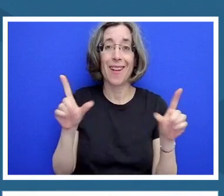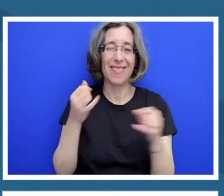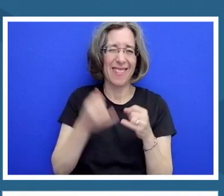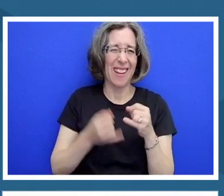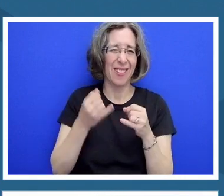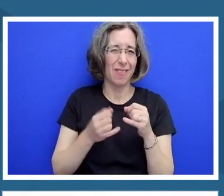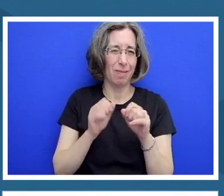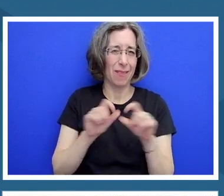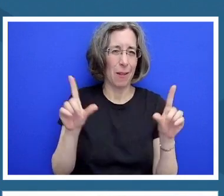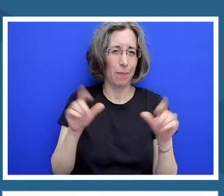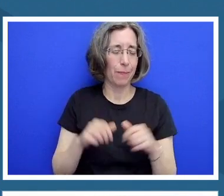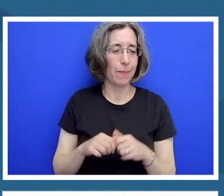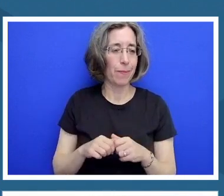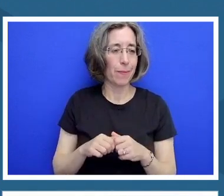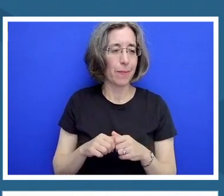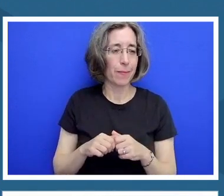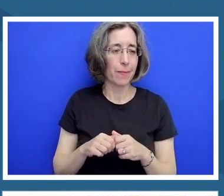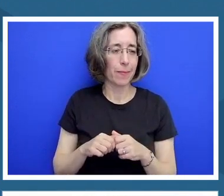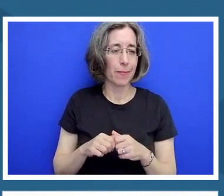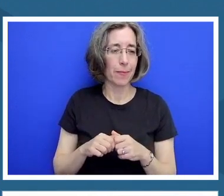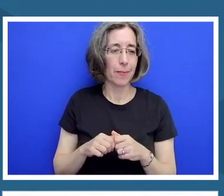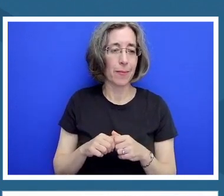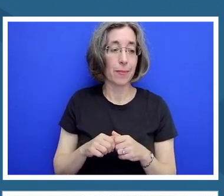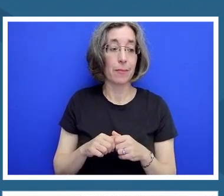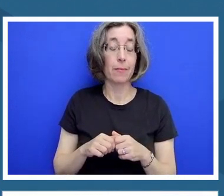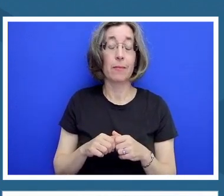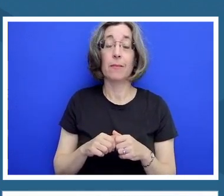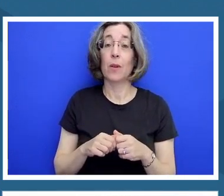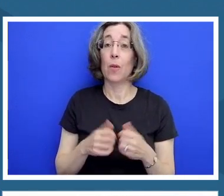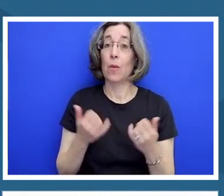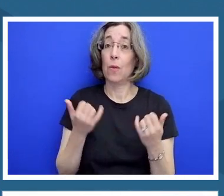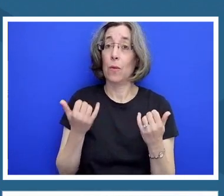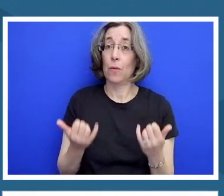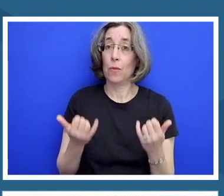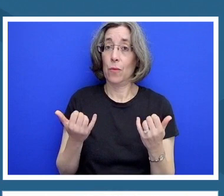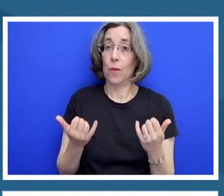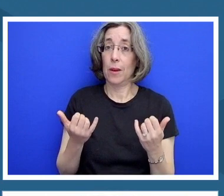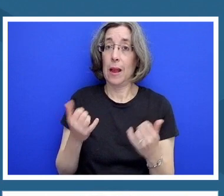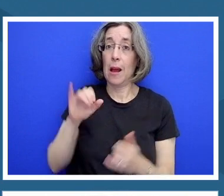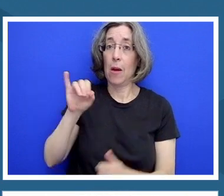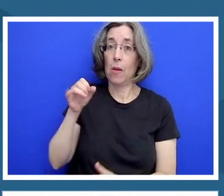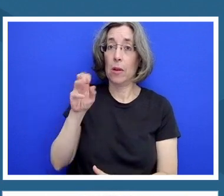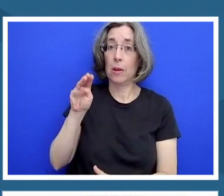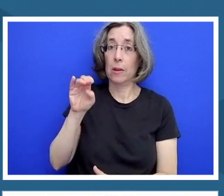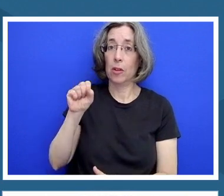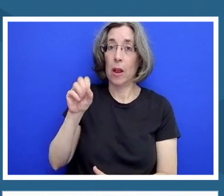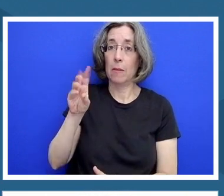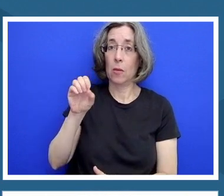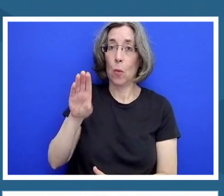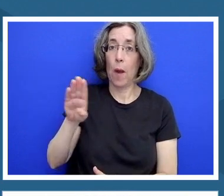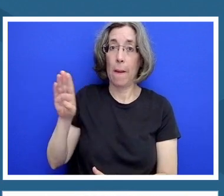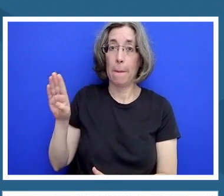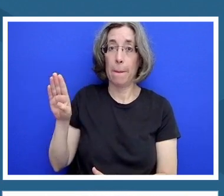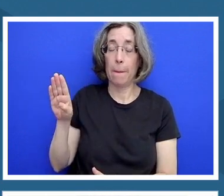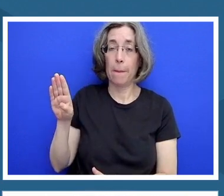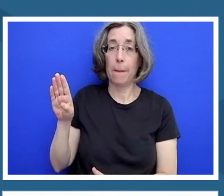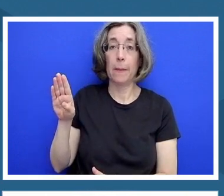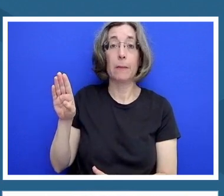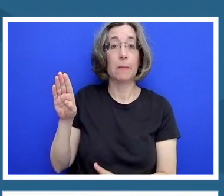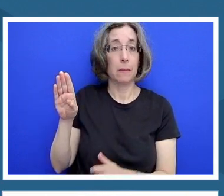you that as of today james webb is scheduled to observe